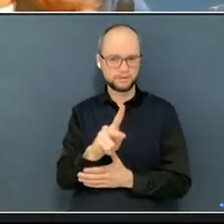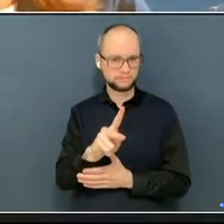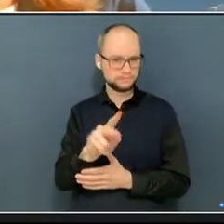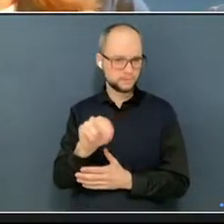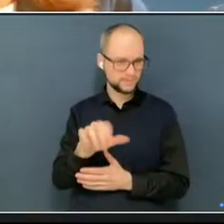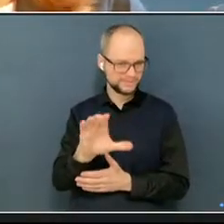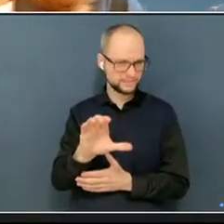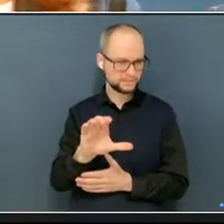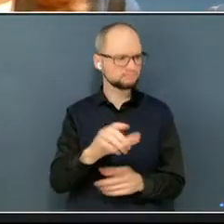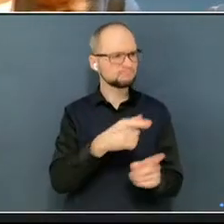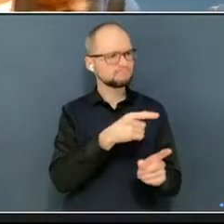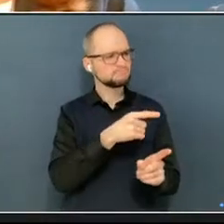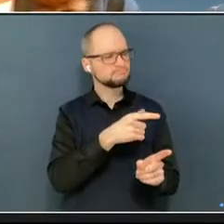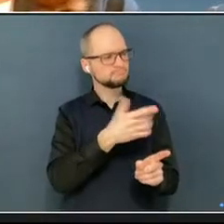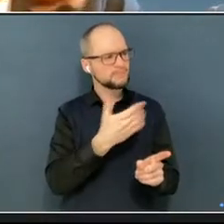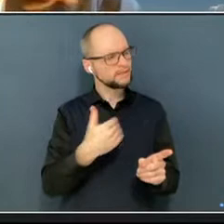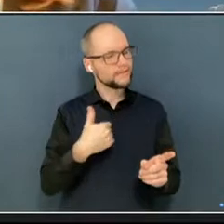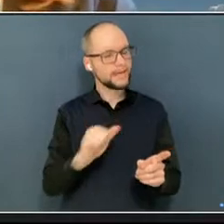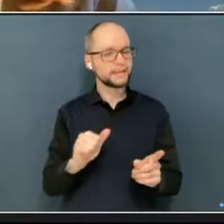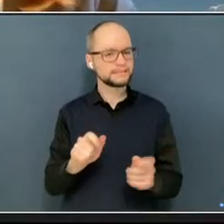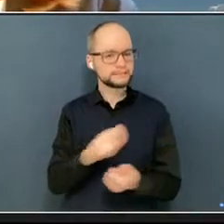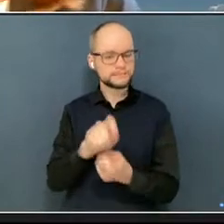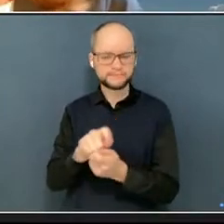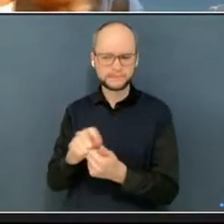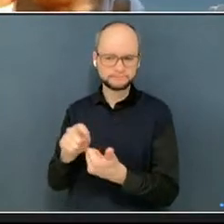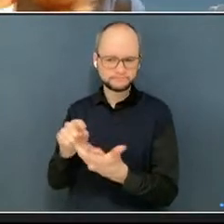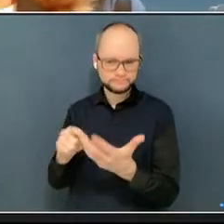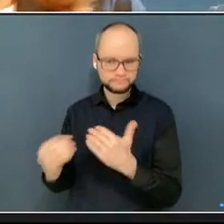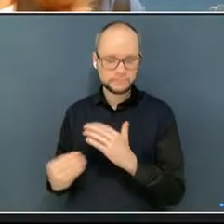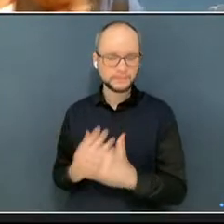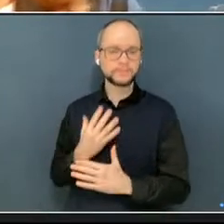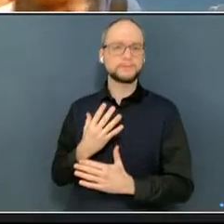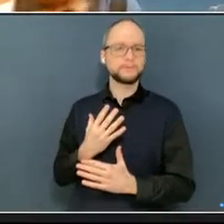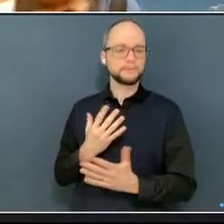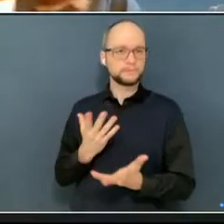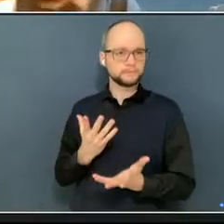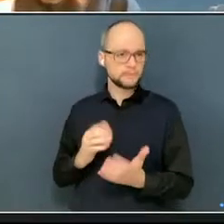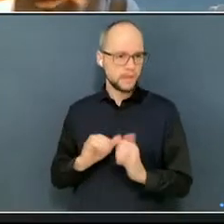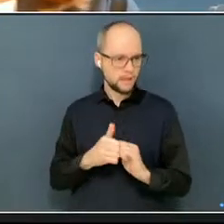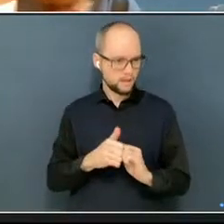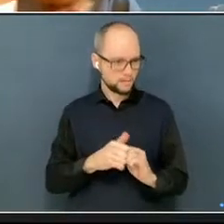particular inspirations because I understand it was a piece of land that was ‑‑ you talked about